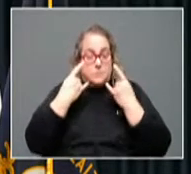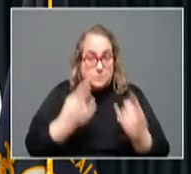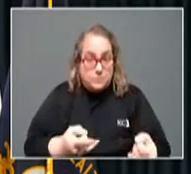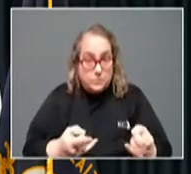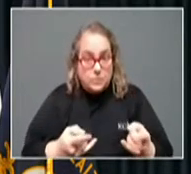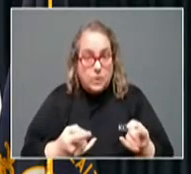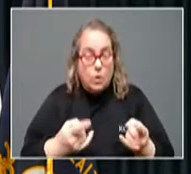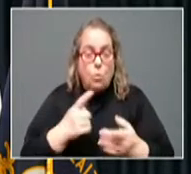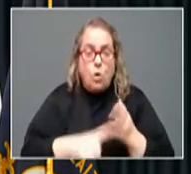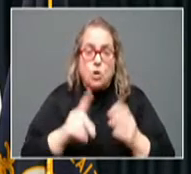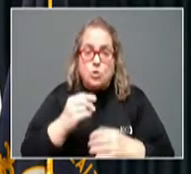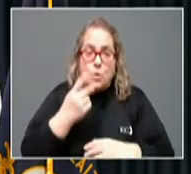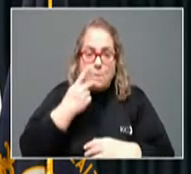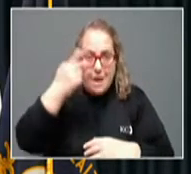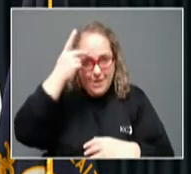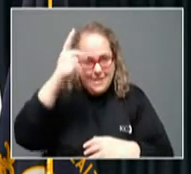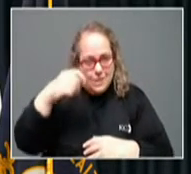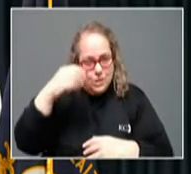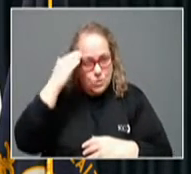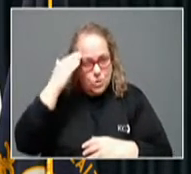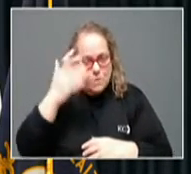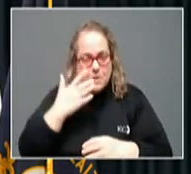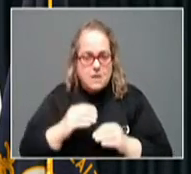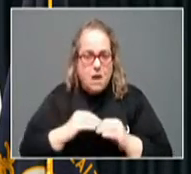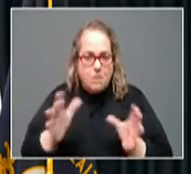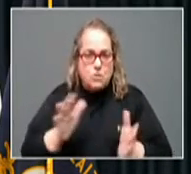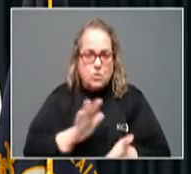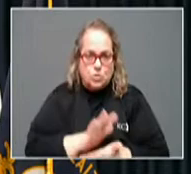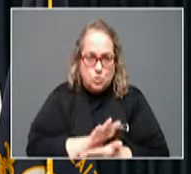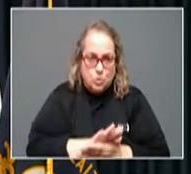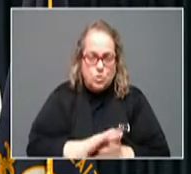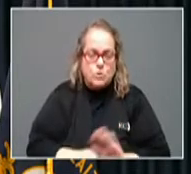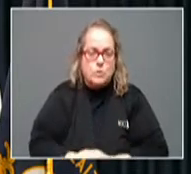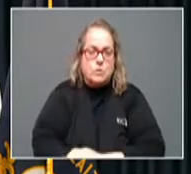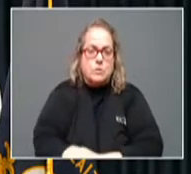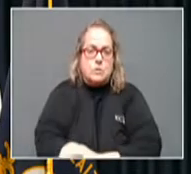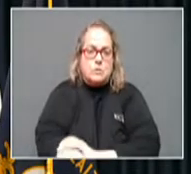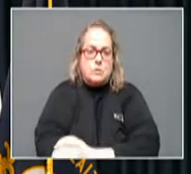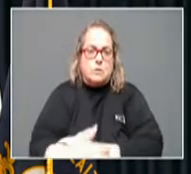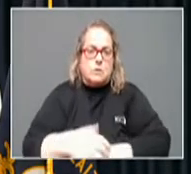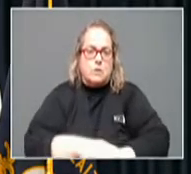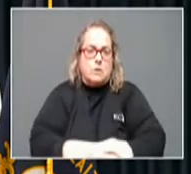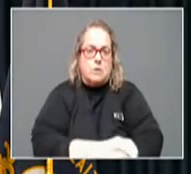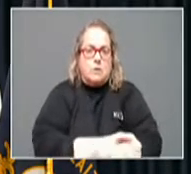to know? Because obviously districts and schools are already making that decision. What do your parents been looking at when they make decisions on